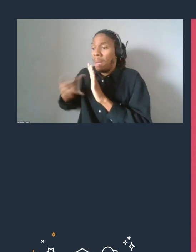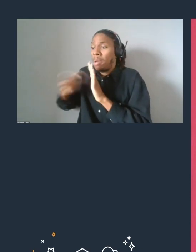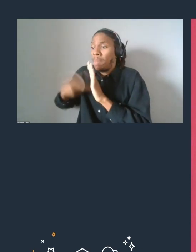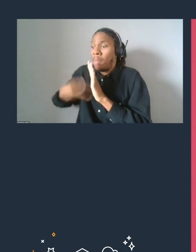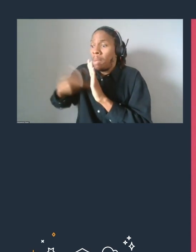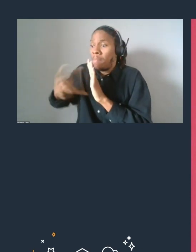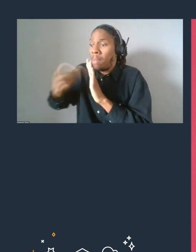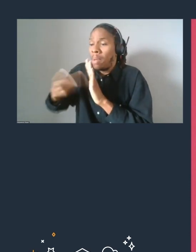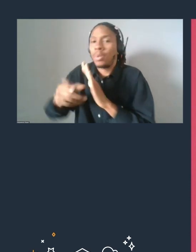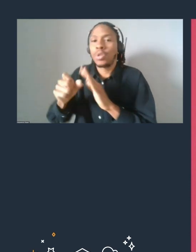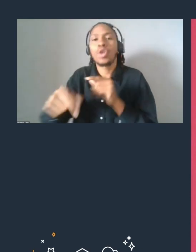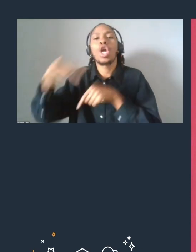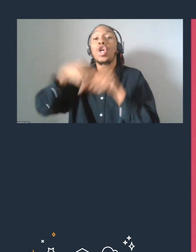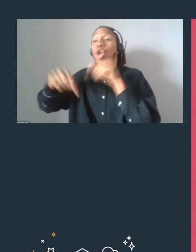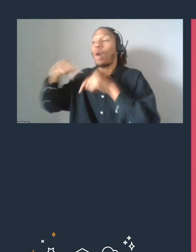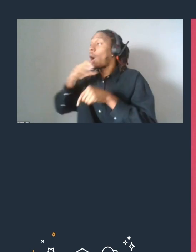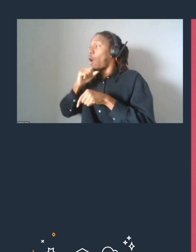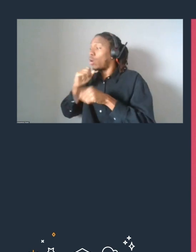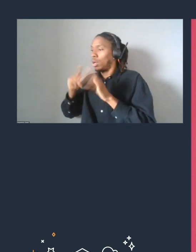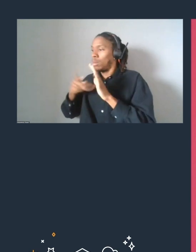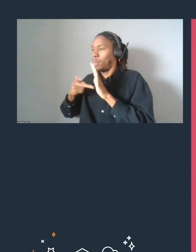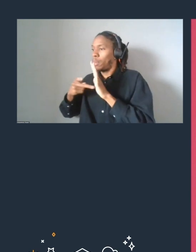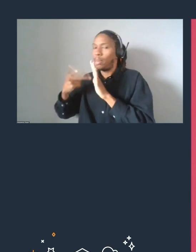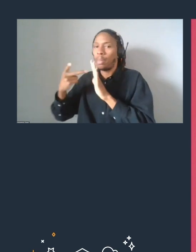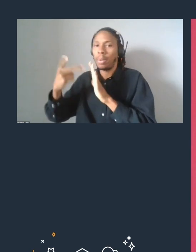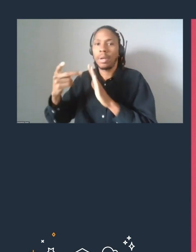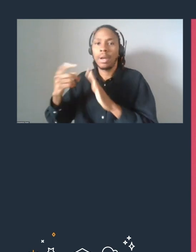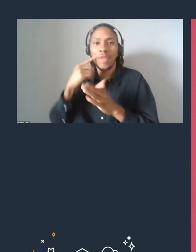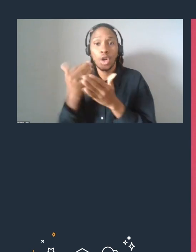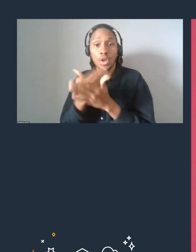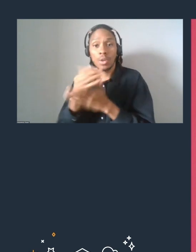you know, so you can turn on ongoing replication for your new data, but for your existing data,